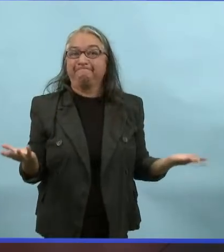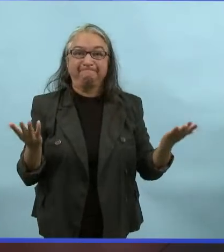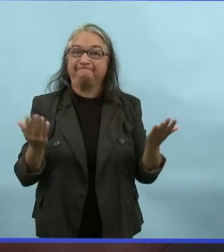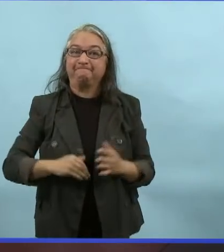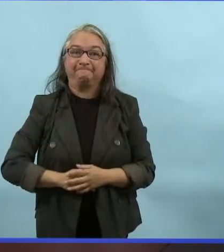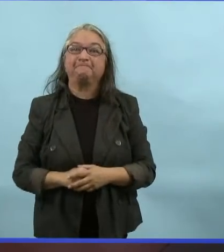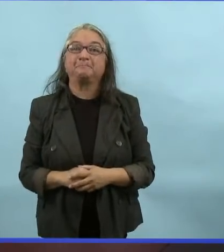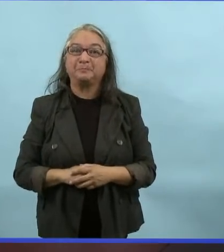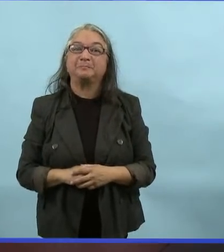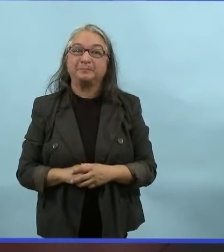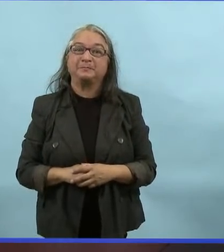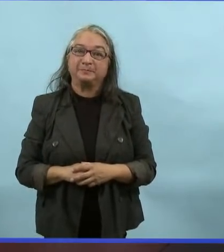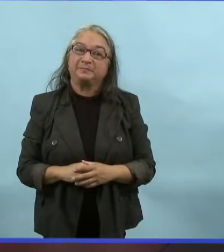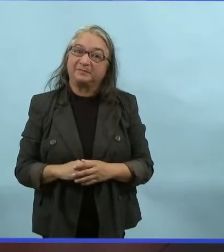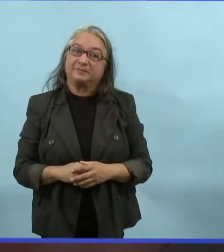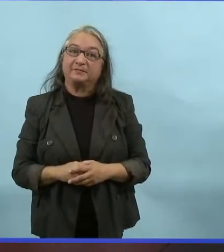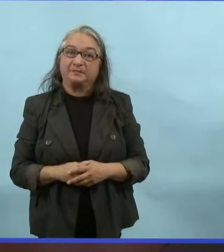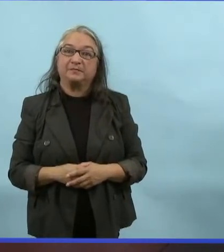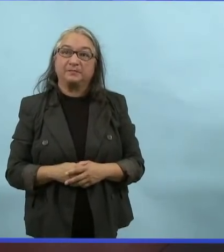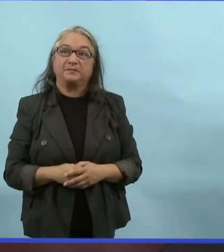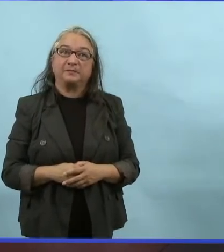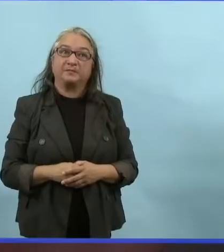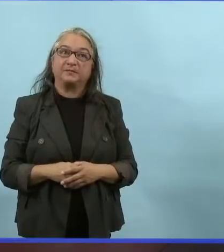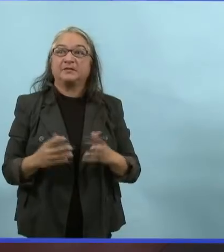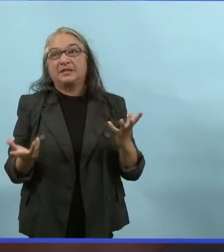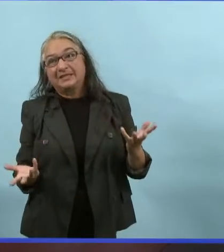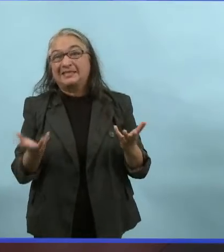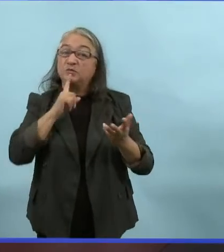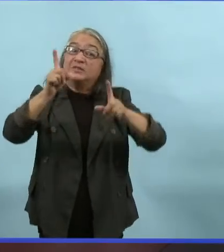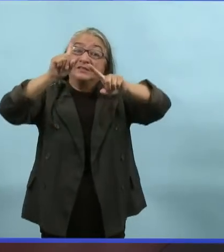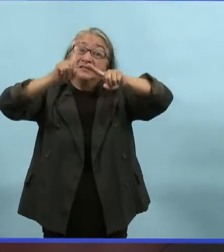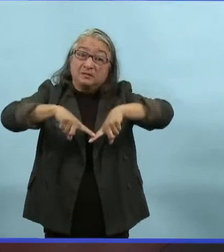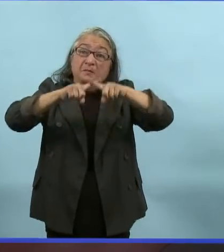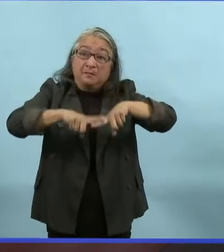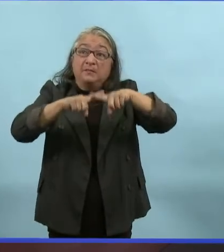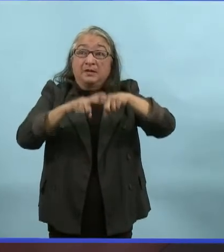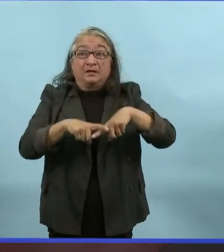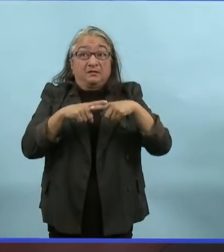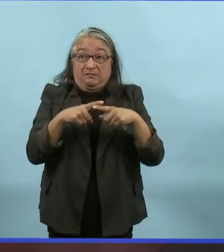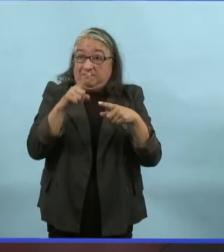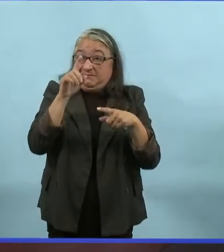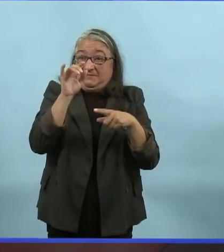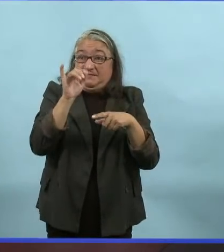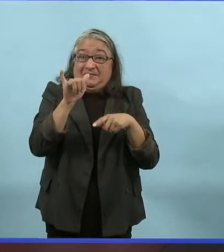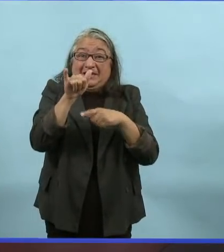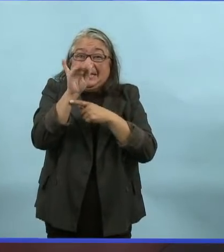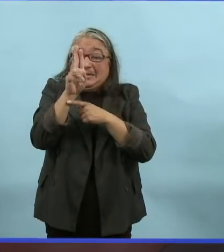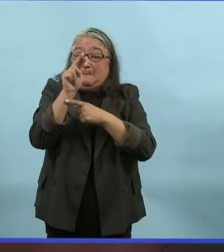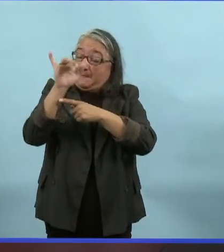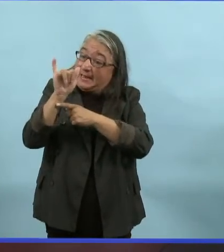we see with immunity does that does it wane over time or is it giving us good enough protection